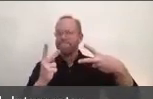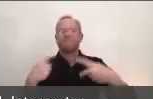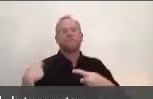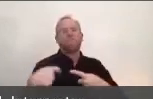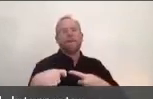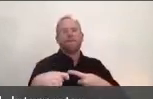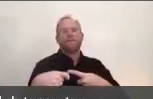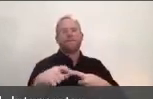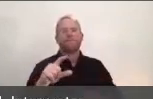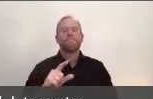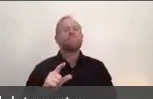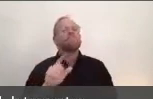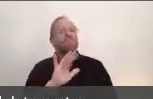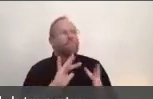On our website, you can also subscribe